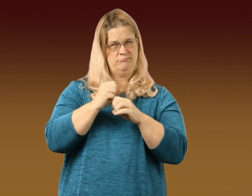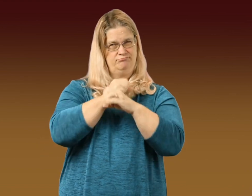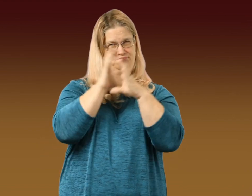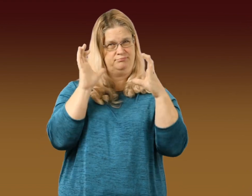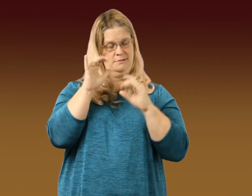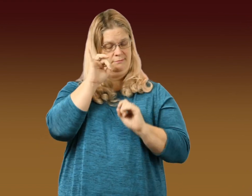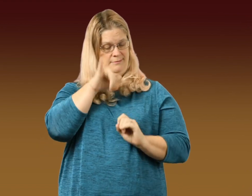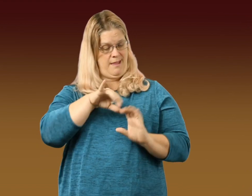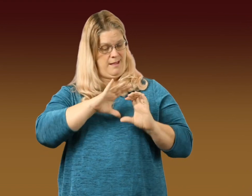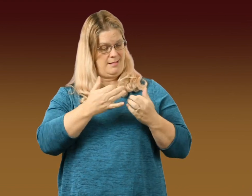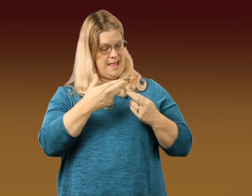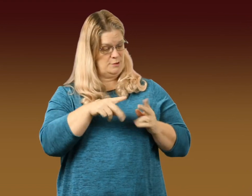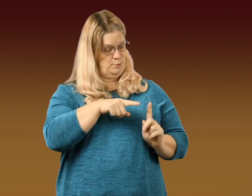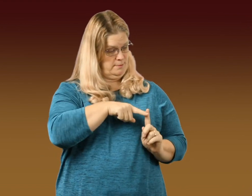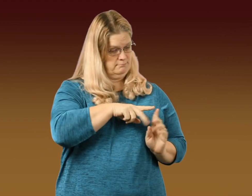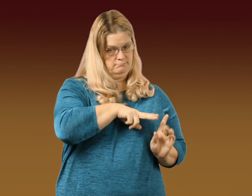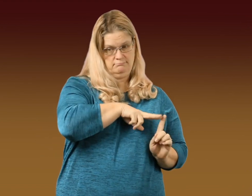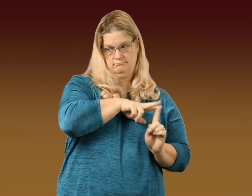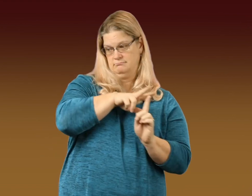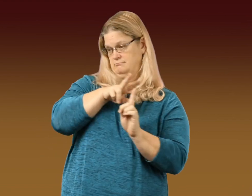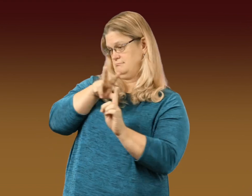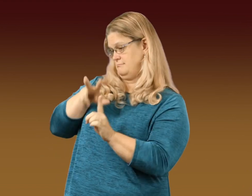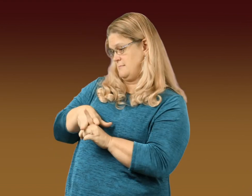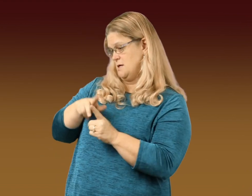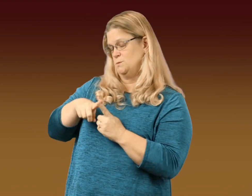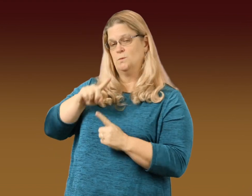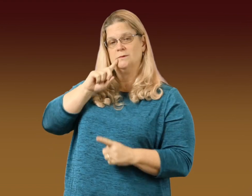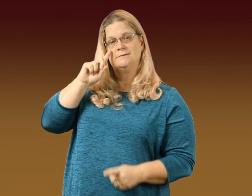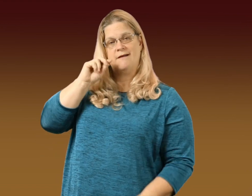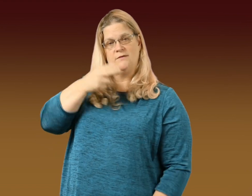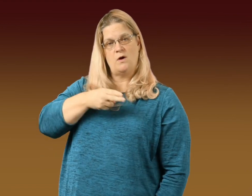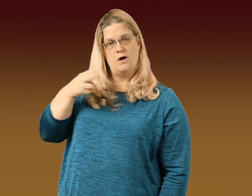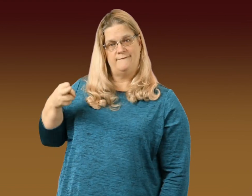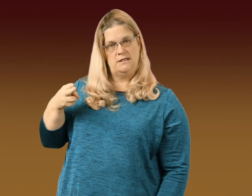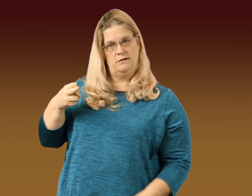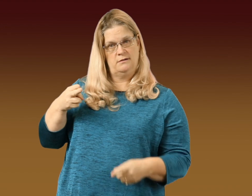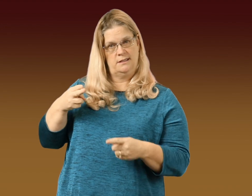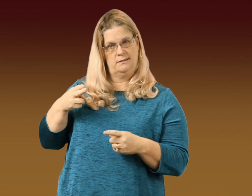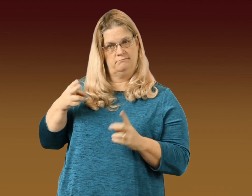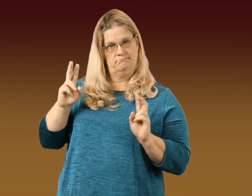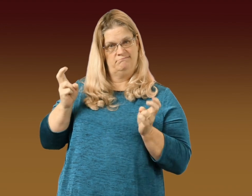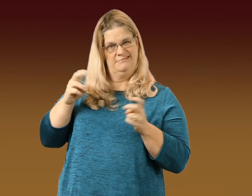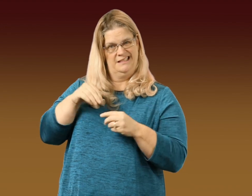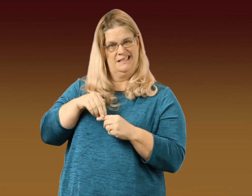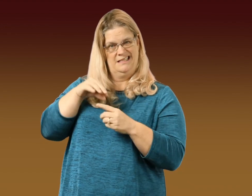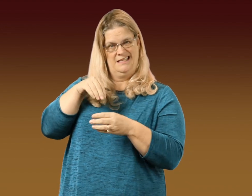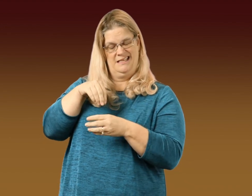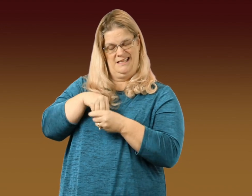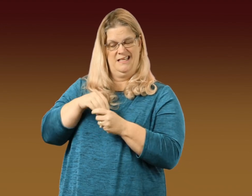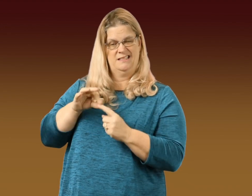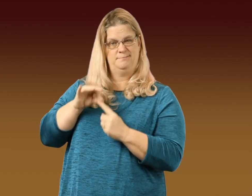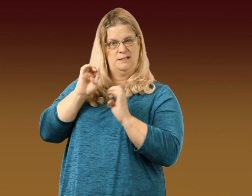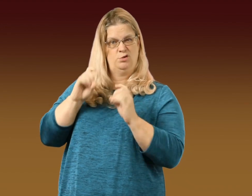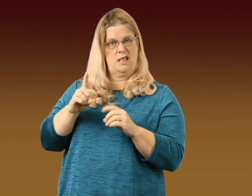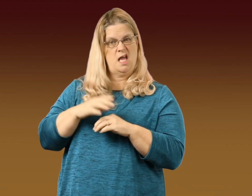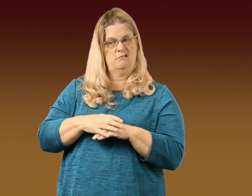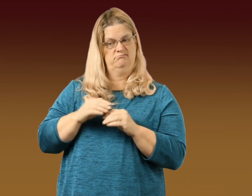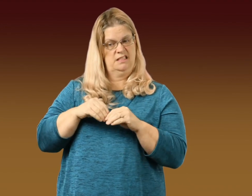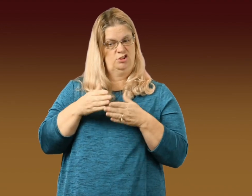So now, if you can take that information from that classroom and apply it to deaf and hard-of-hearing children and special education,